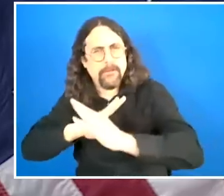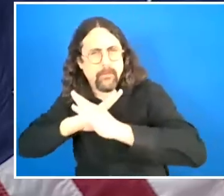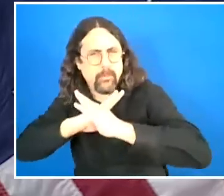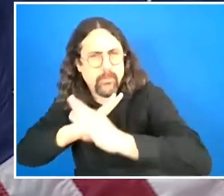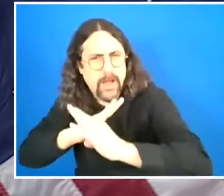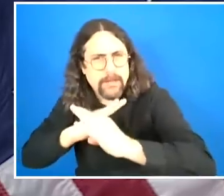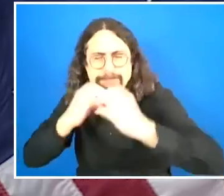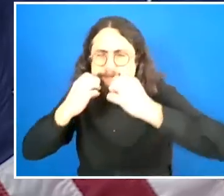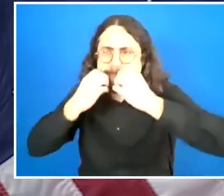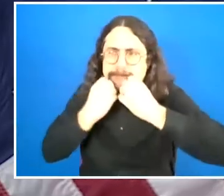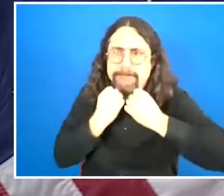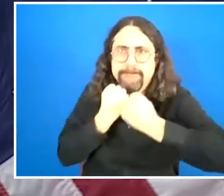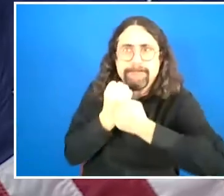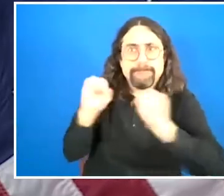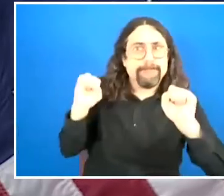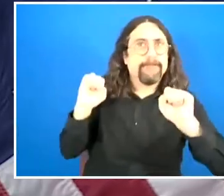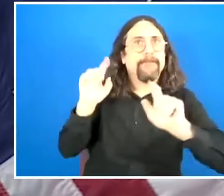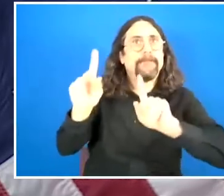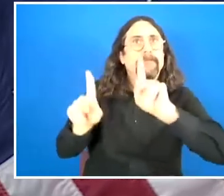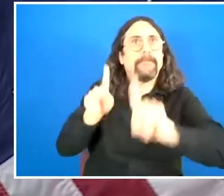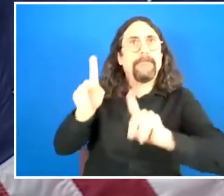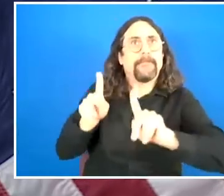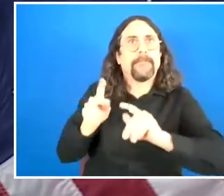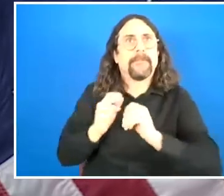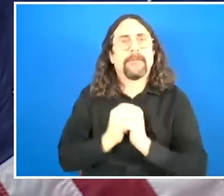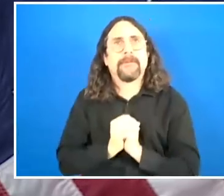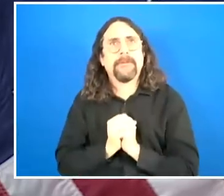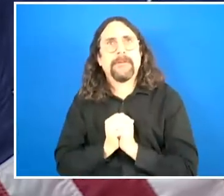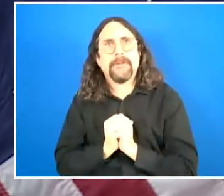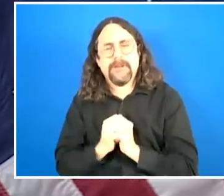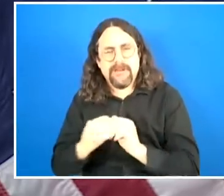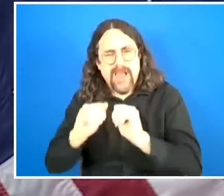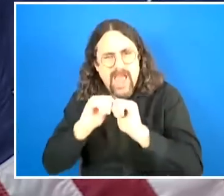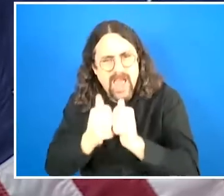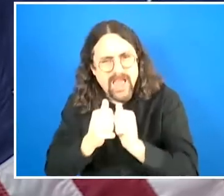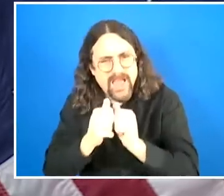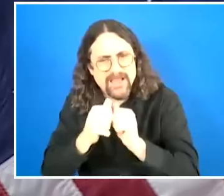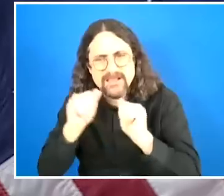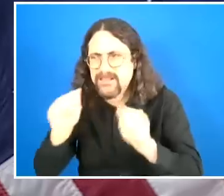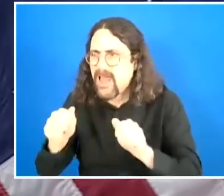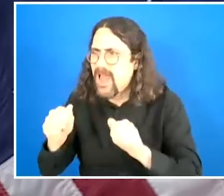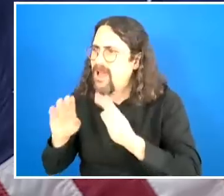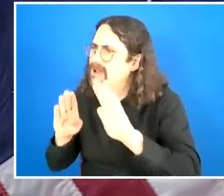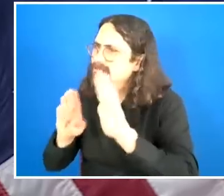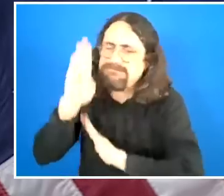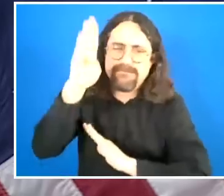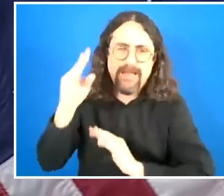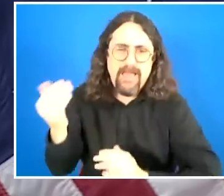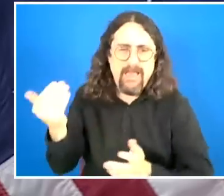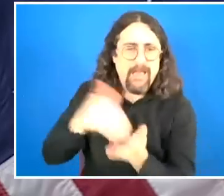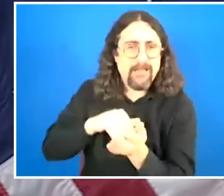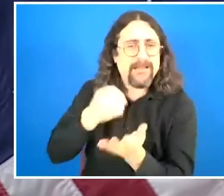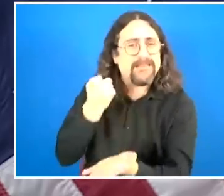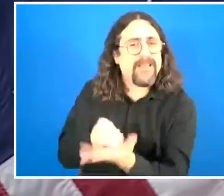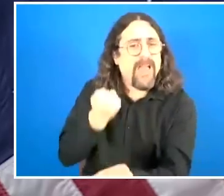DWELLING IN THE PAST WHEN I HAVE PEOPLE TO SERVE AND PROTECT RIGHT NOW. I THINK THERE